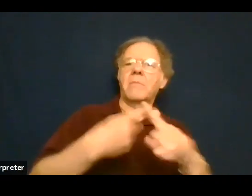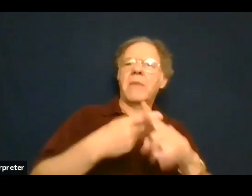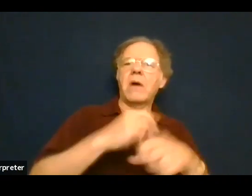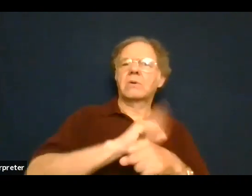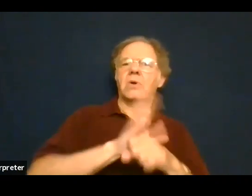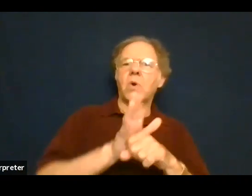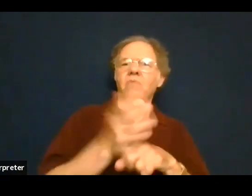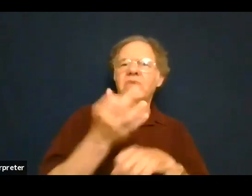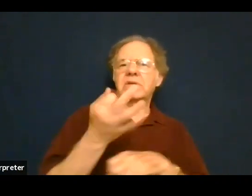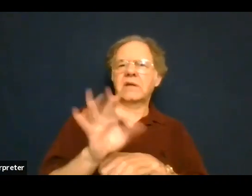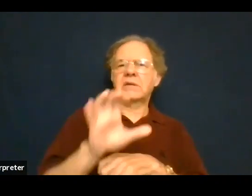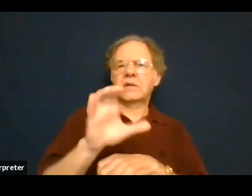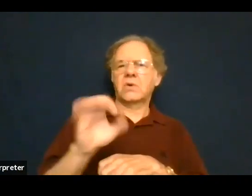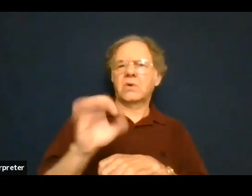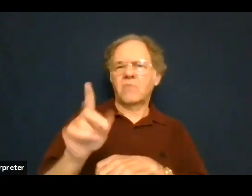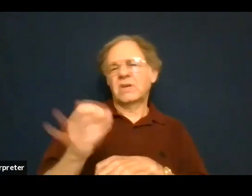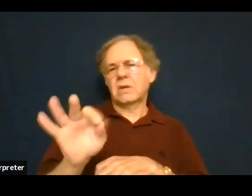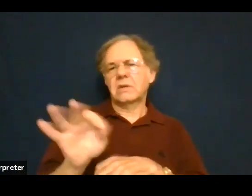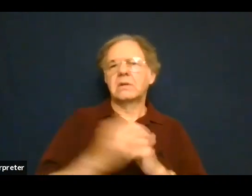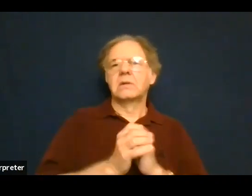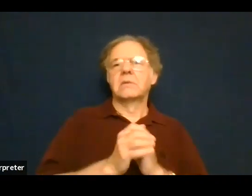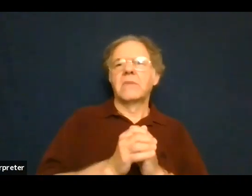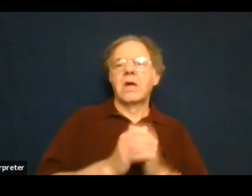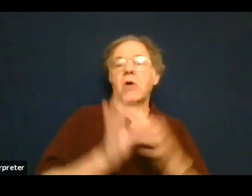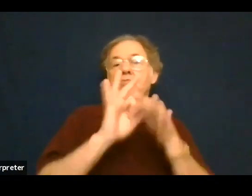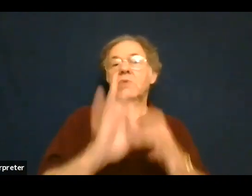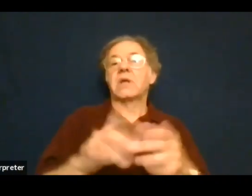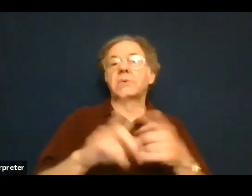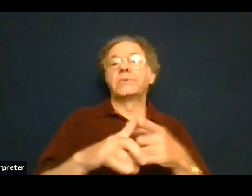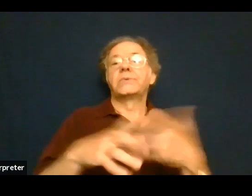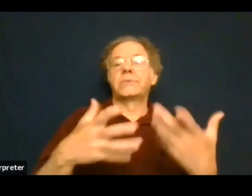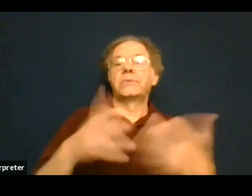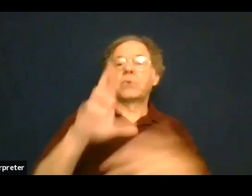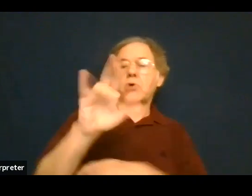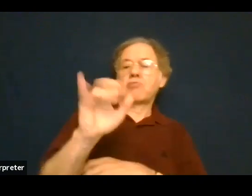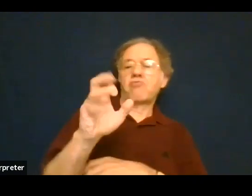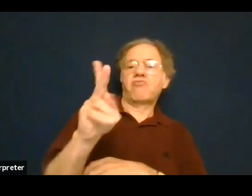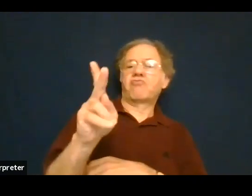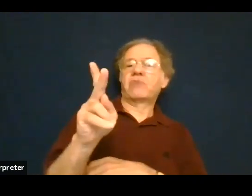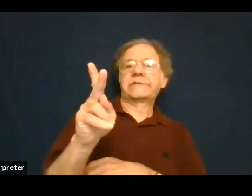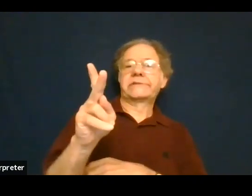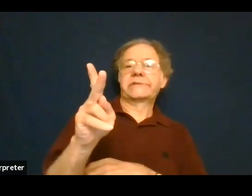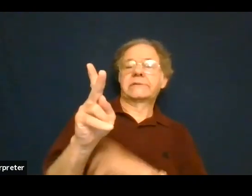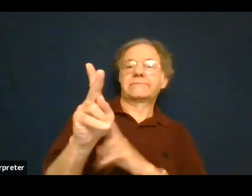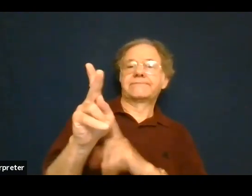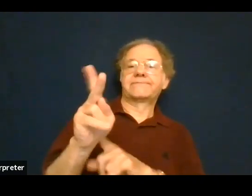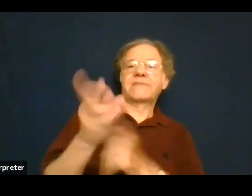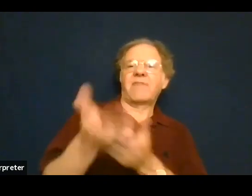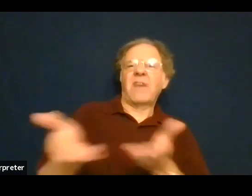And so with respect to risk factors, what you can read on the website is